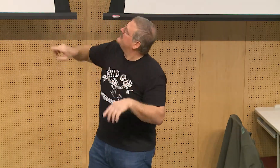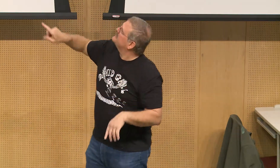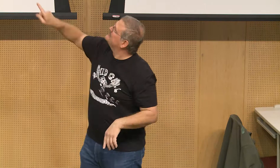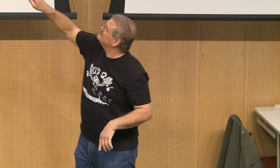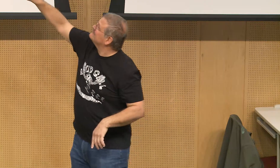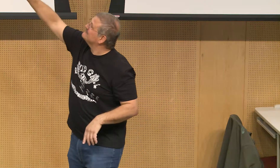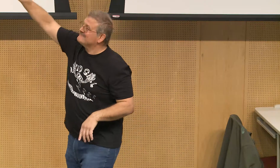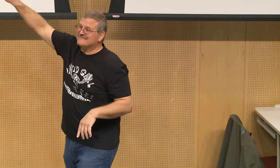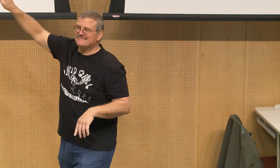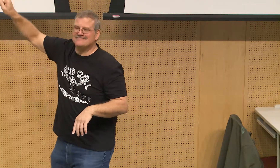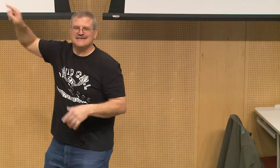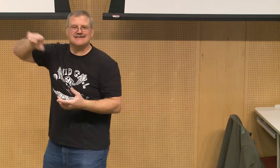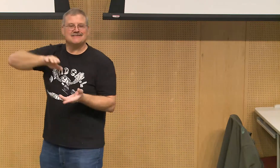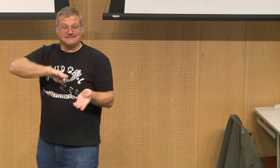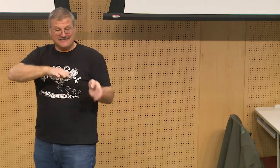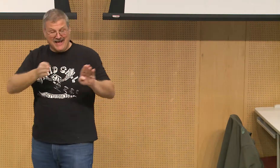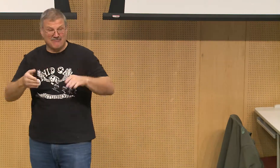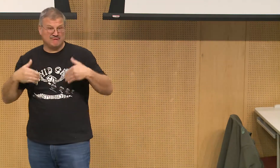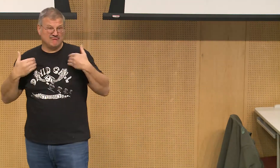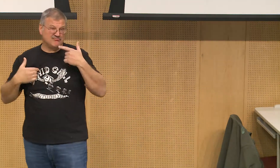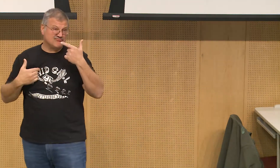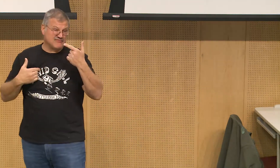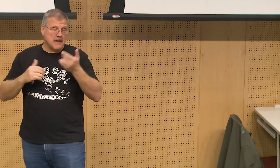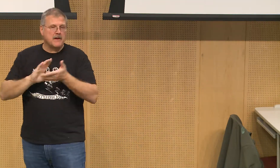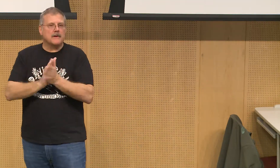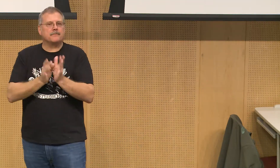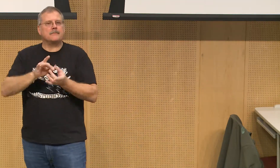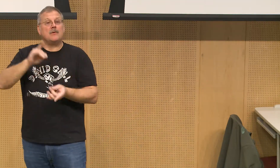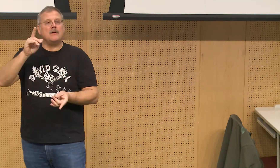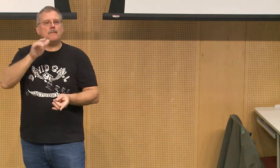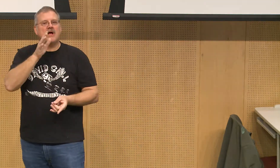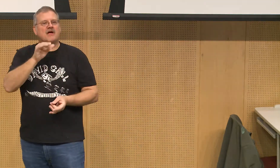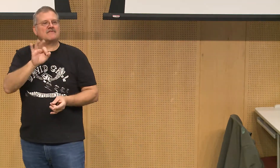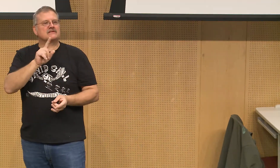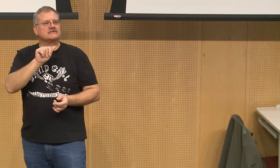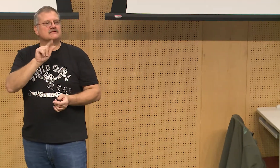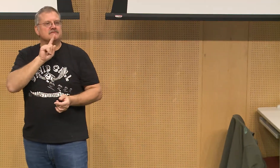I took a piece of his as my inspiration.